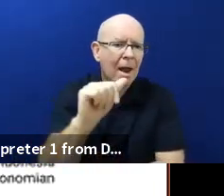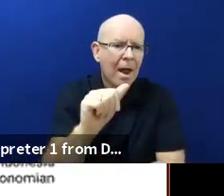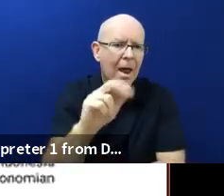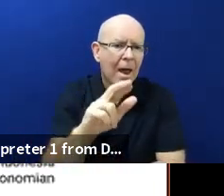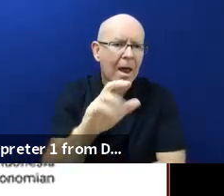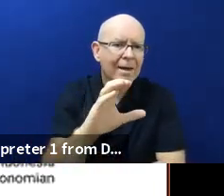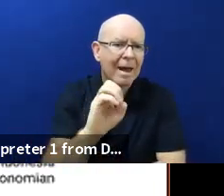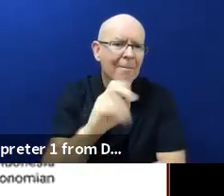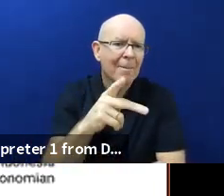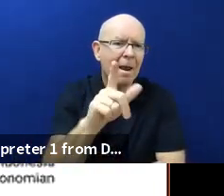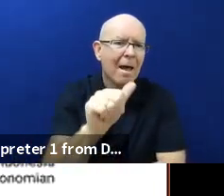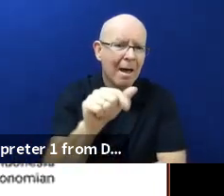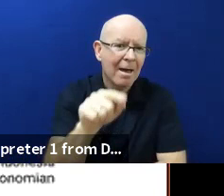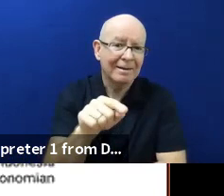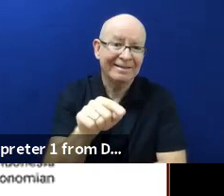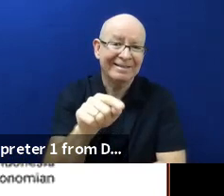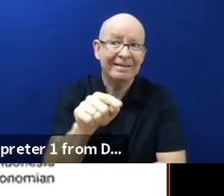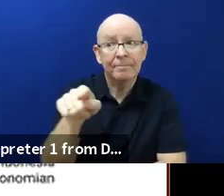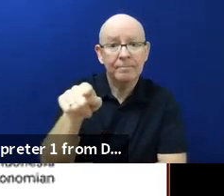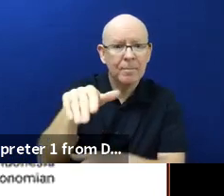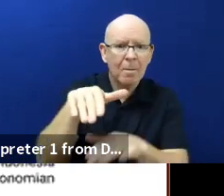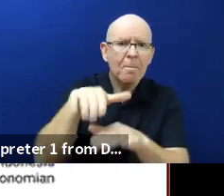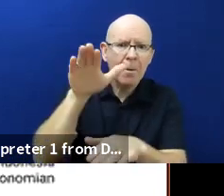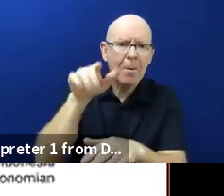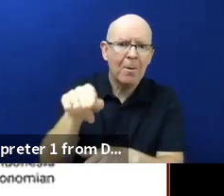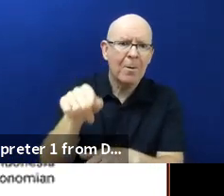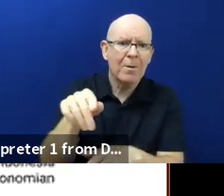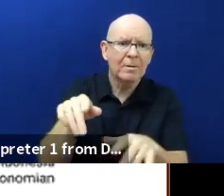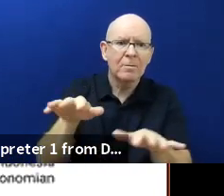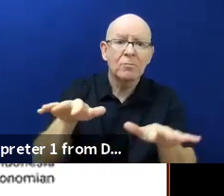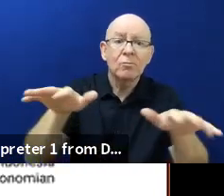the left-hand side tells us that persons with disability are less likely to participate,